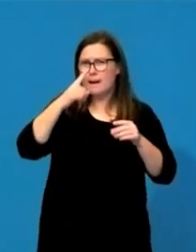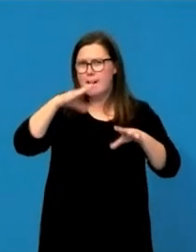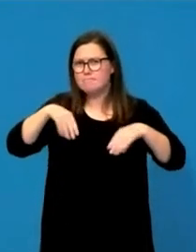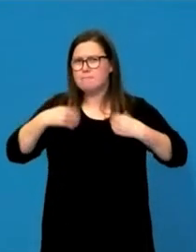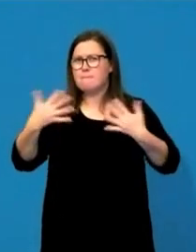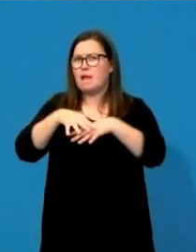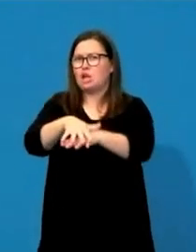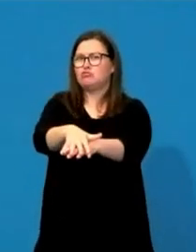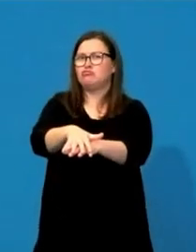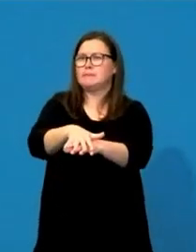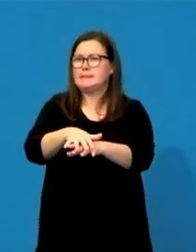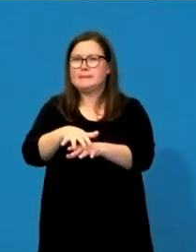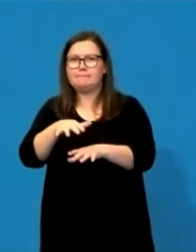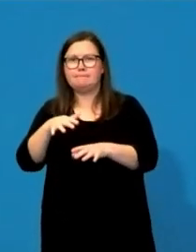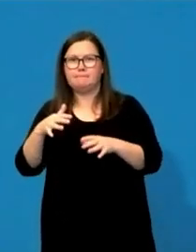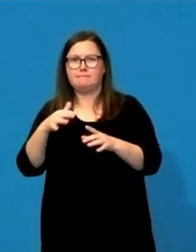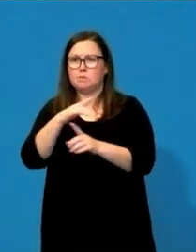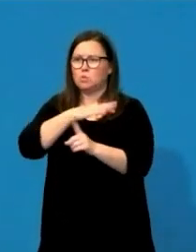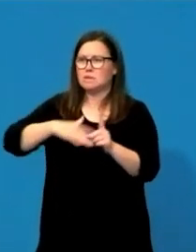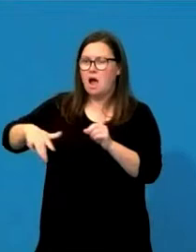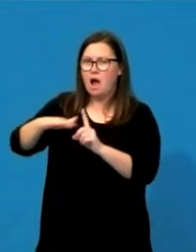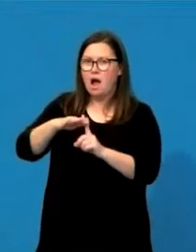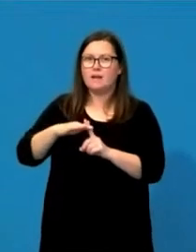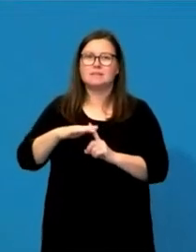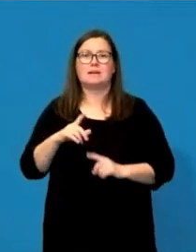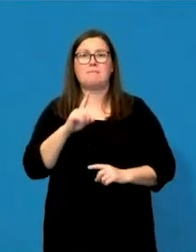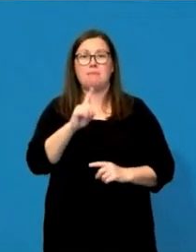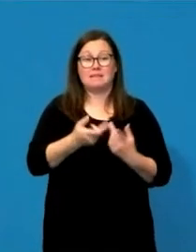But if it was for someone that doesn't have the schooling or the literacy and numeracy